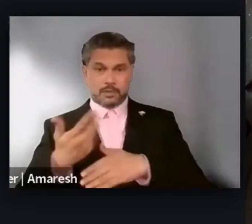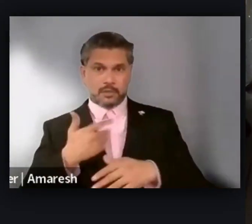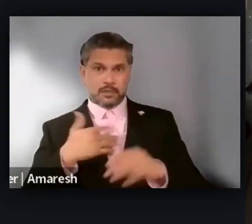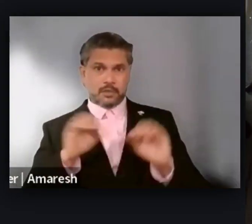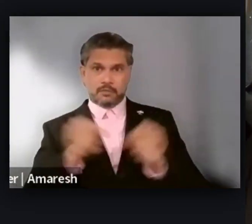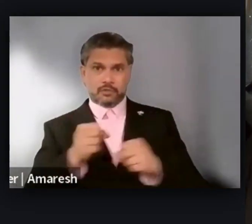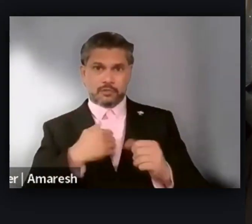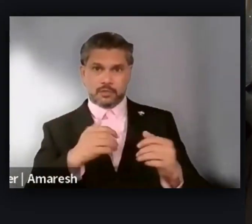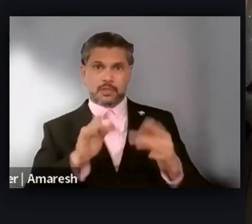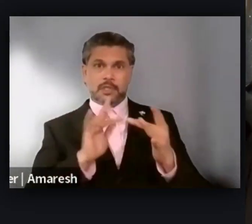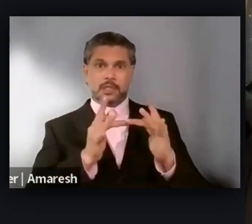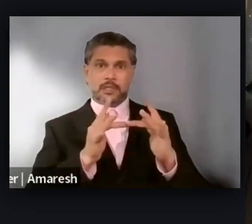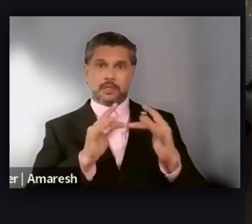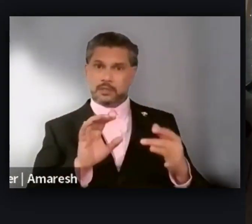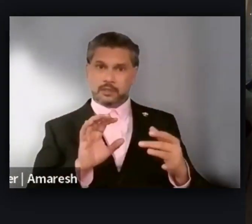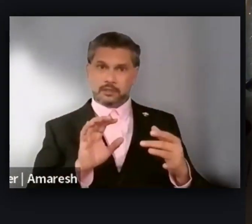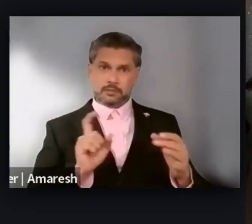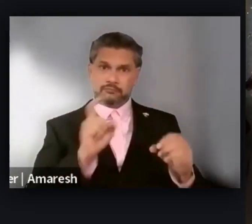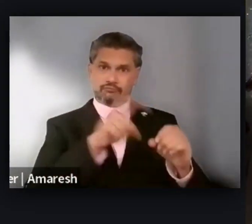to even connect to the Internet.